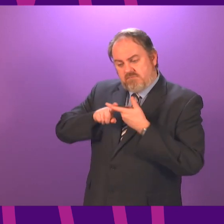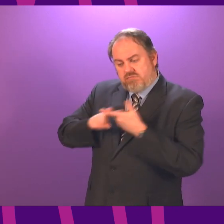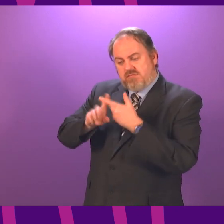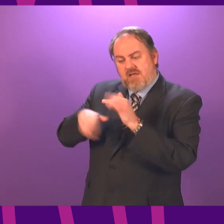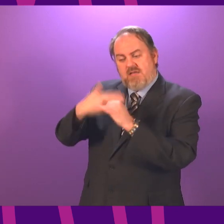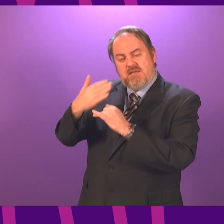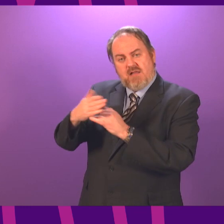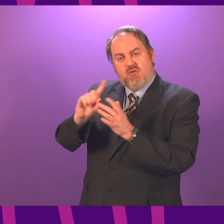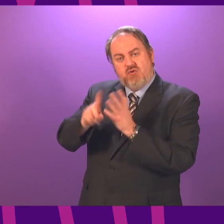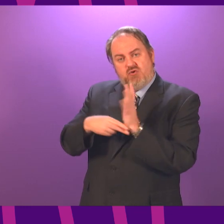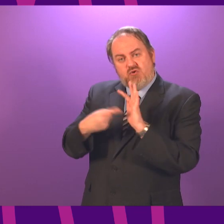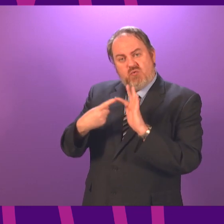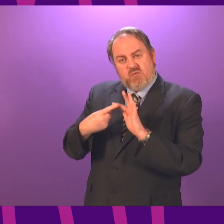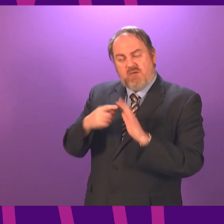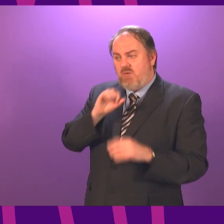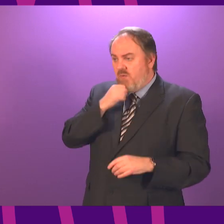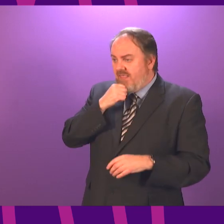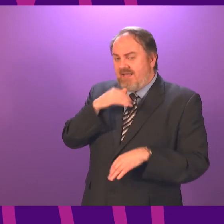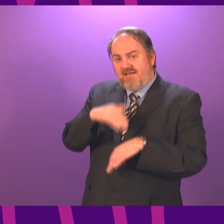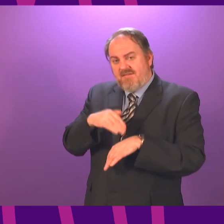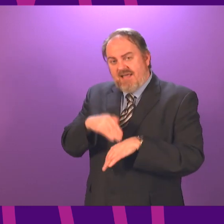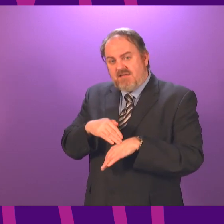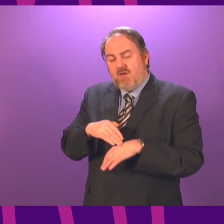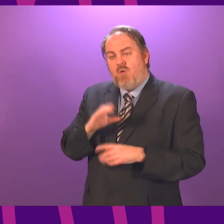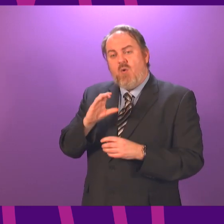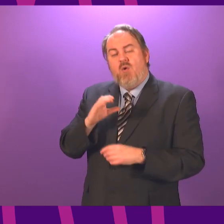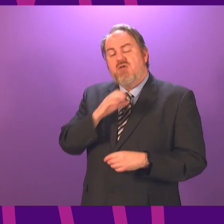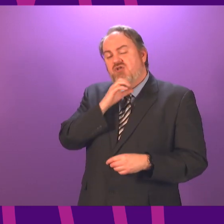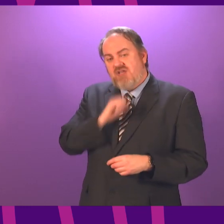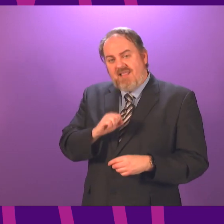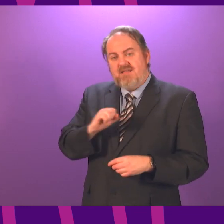end of June. Will that be similarly available to the businesses in Orkney and Shetland that have been as adversely impacted as those in mainland Scotland?